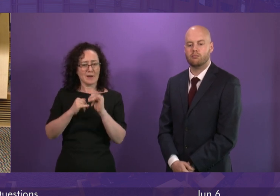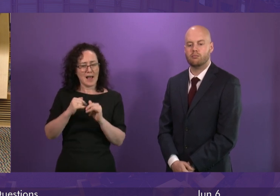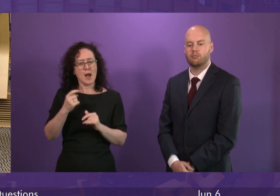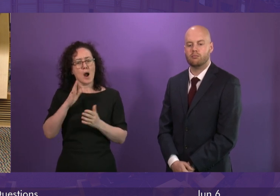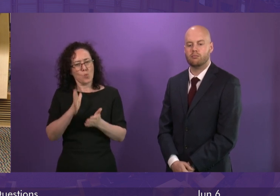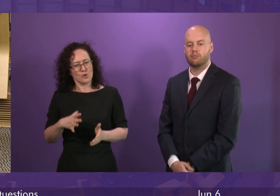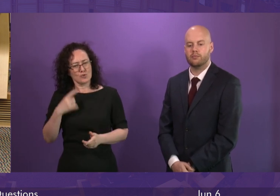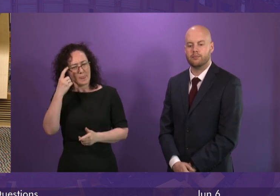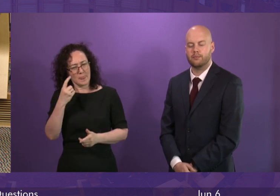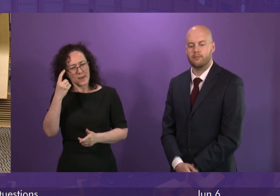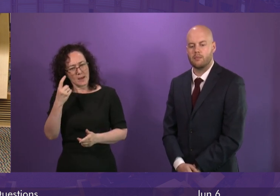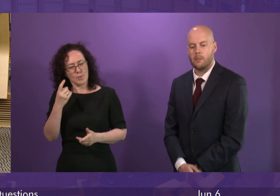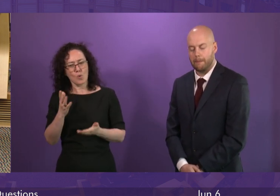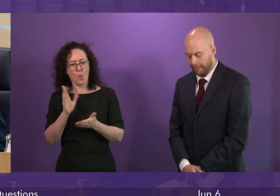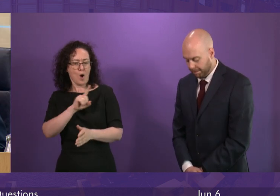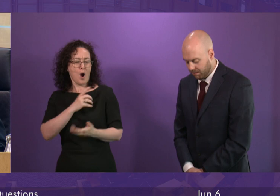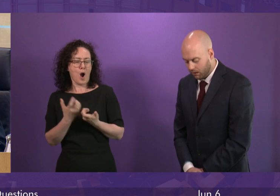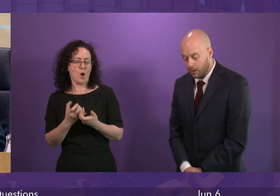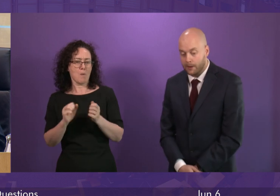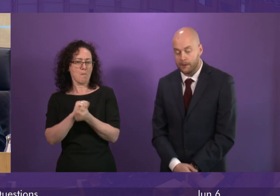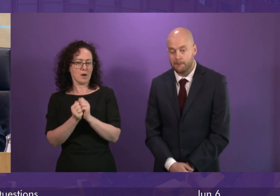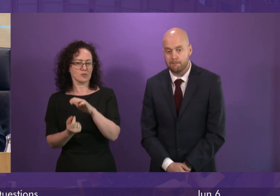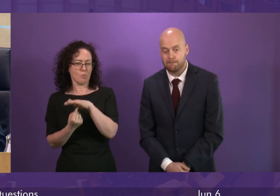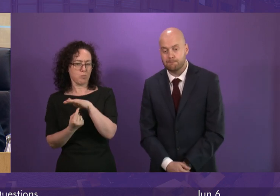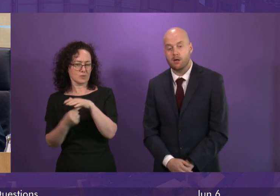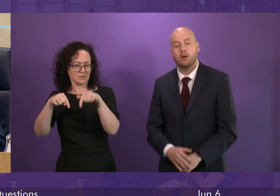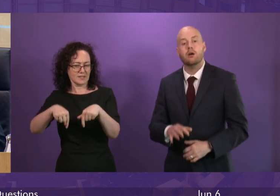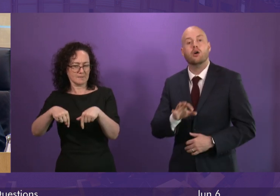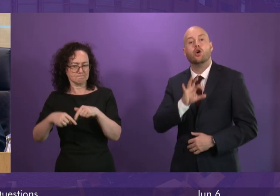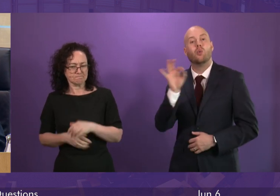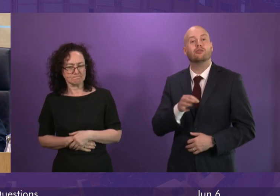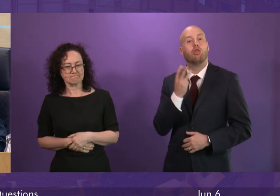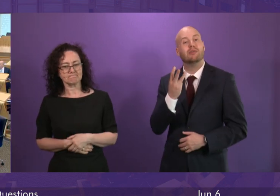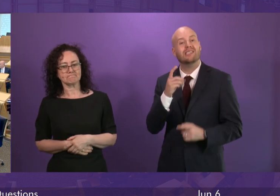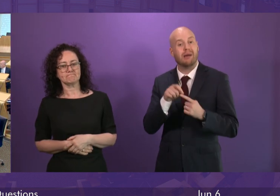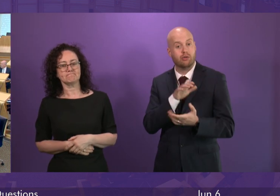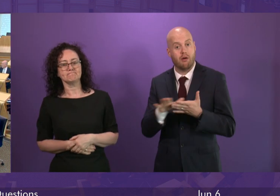and local government. Patrick Harvie (Glasgow) (Green): I join the